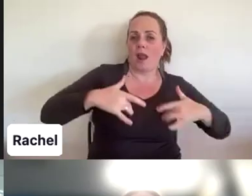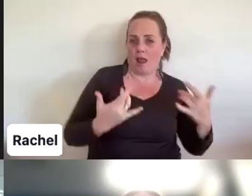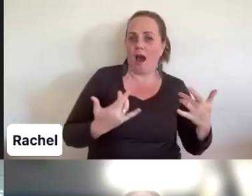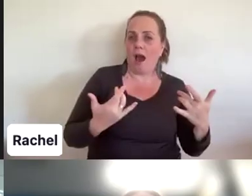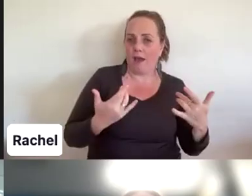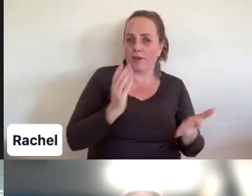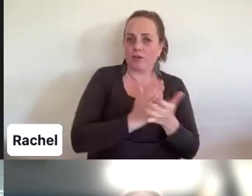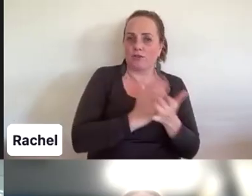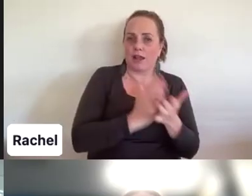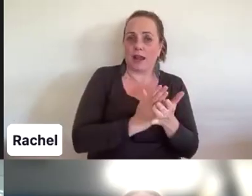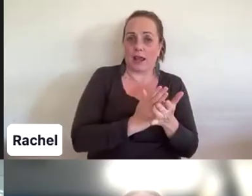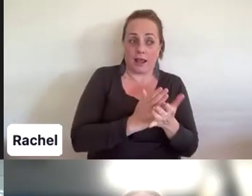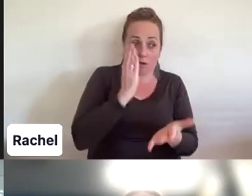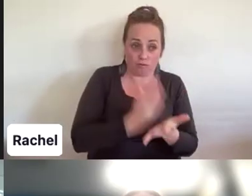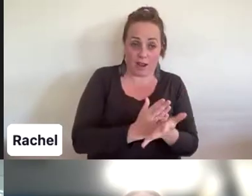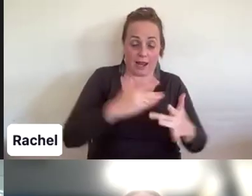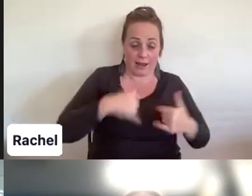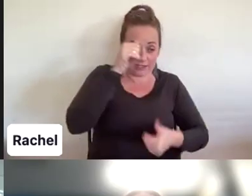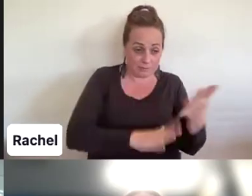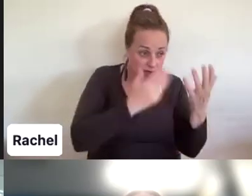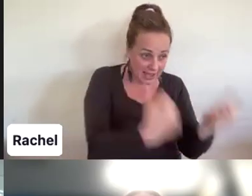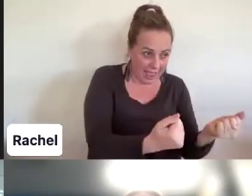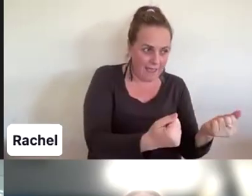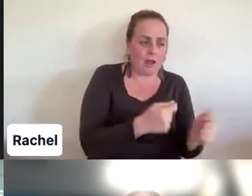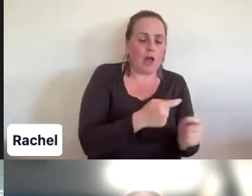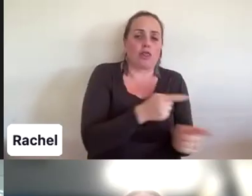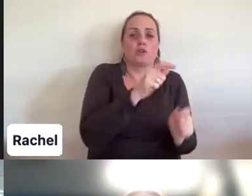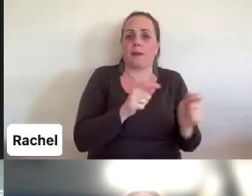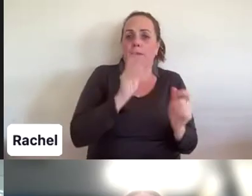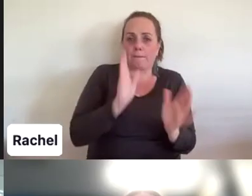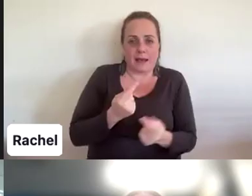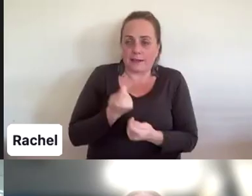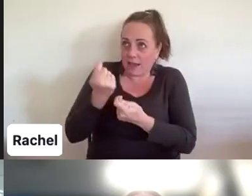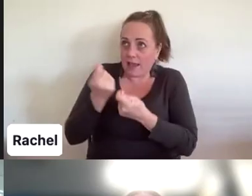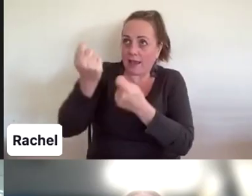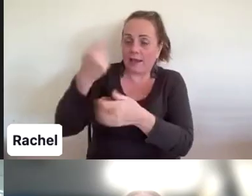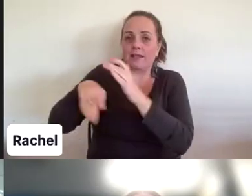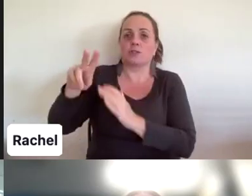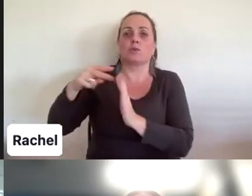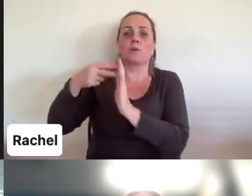it pinches. It is inescapability that we will never fully grasp what is impacting others and